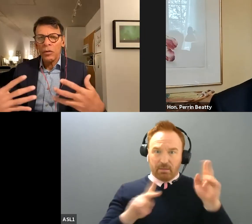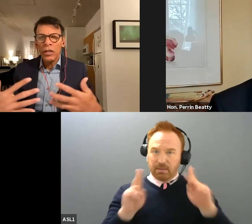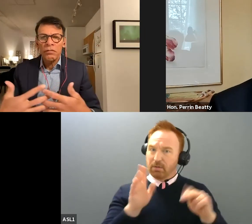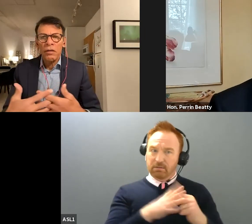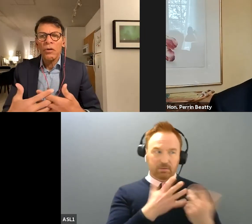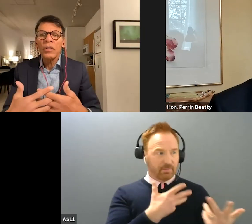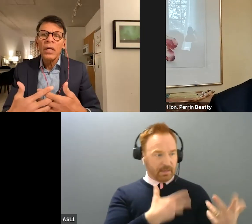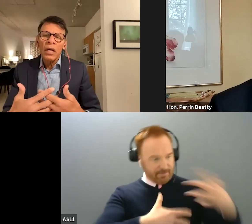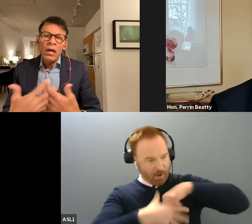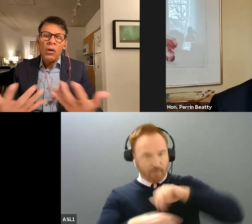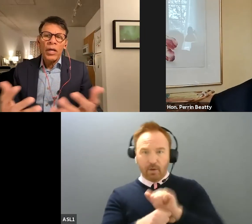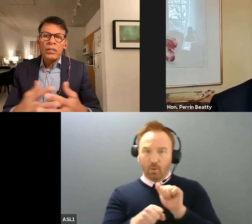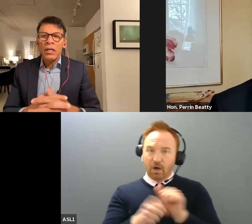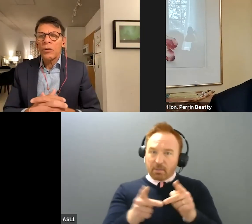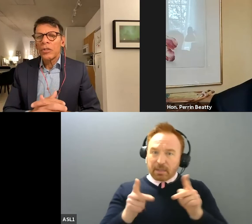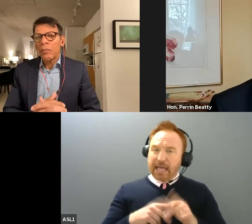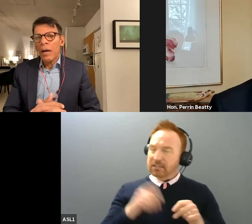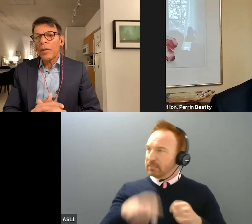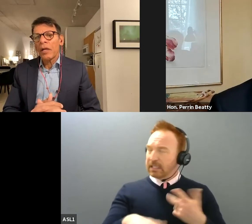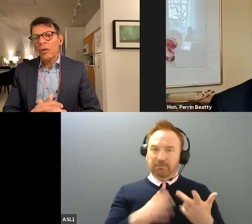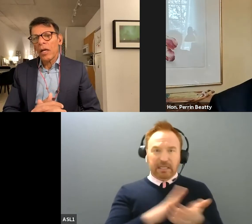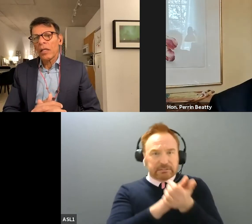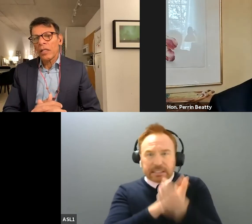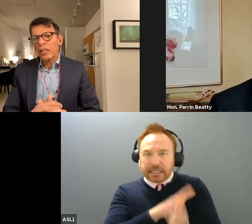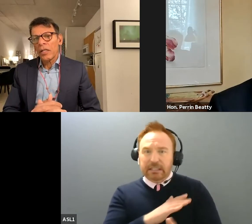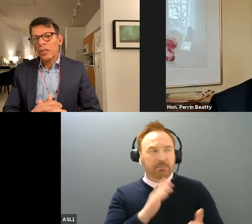we need to figure out how we could start doing some mapping, looking at the legislation,